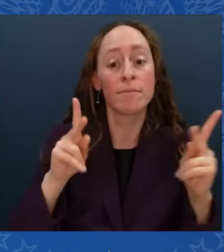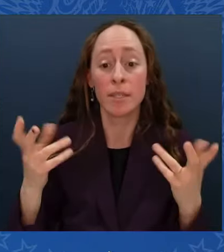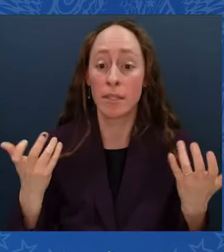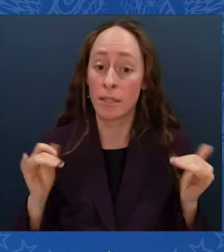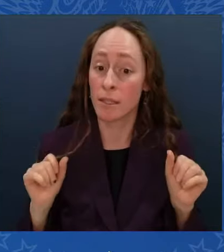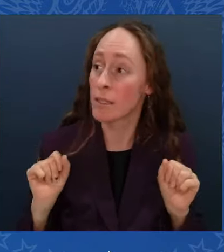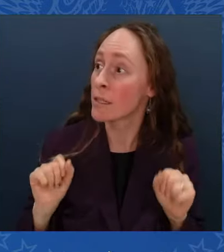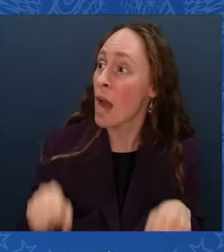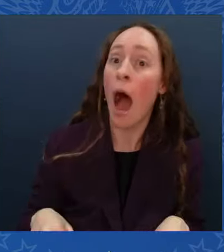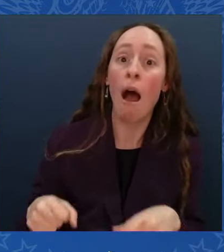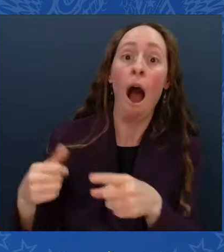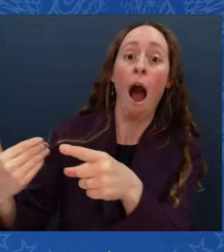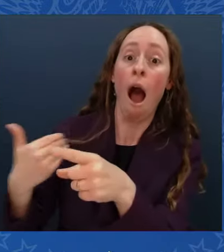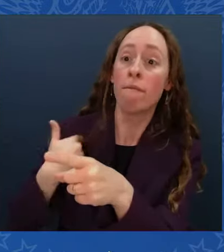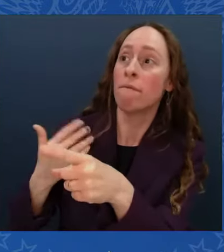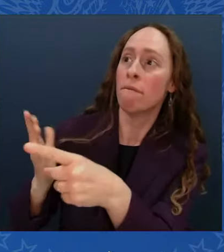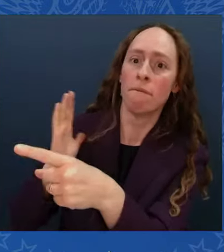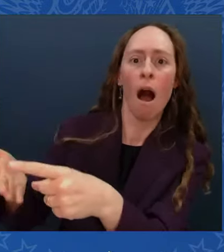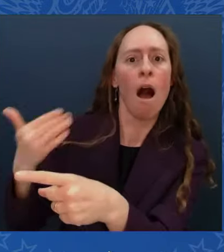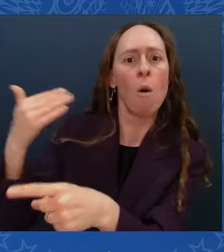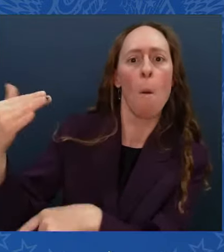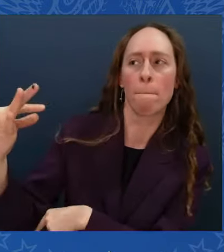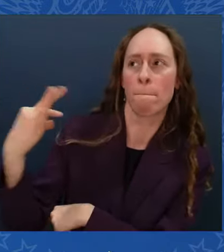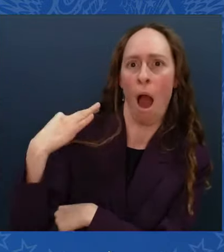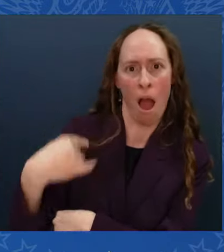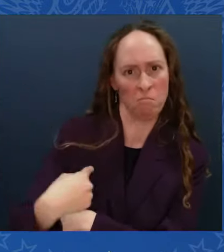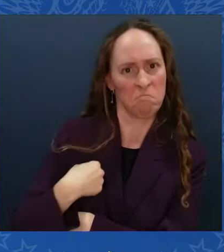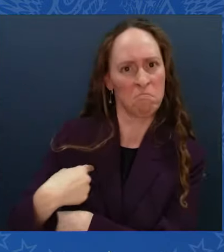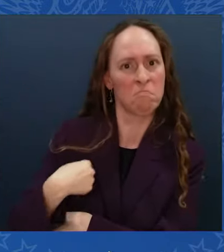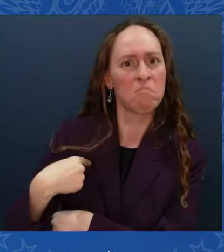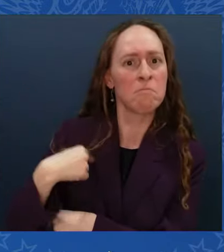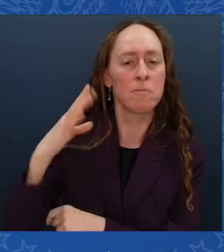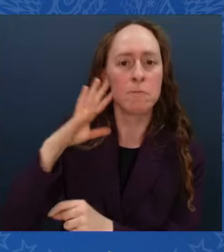And that's what I've done when the Supreme Court said I couldn't go ahead and relieve all the debt.